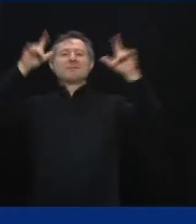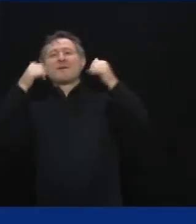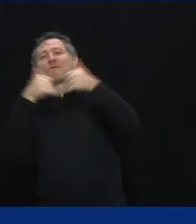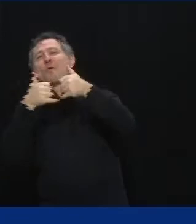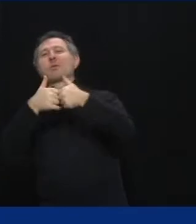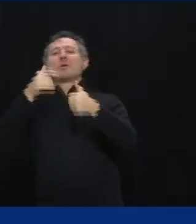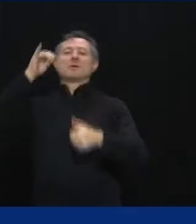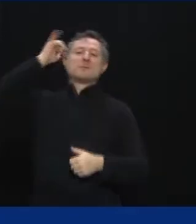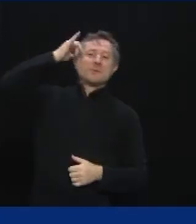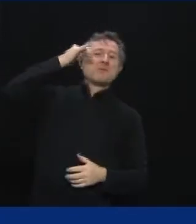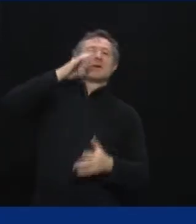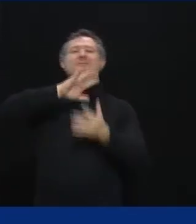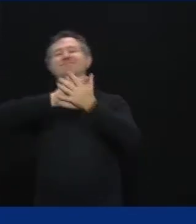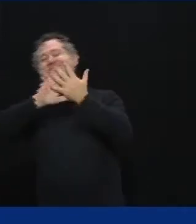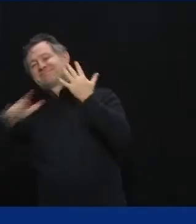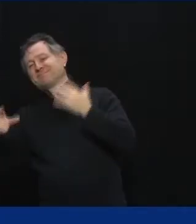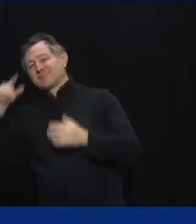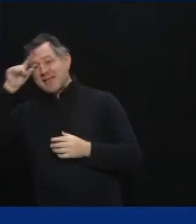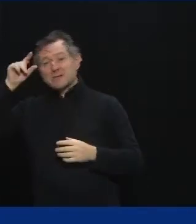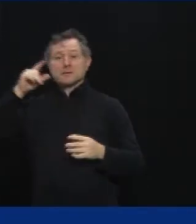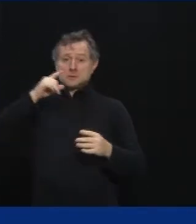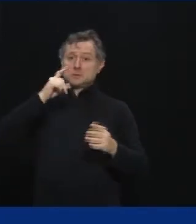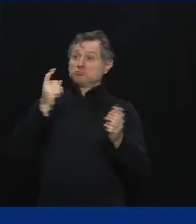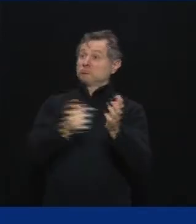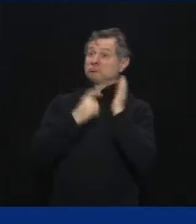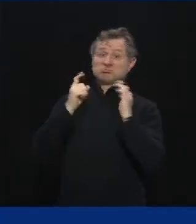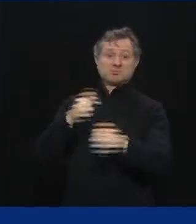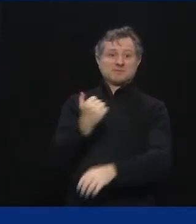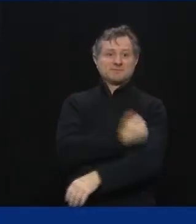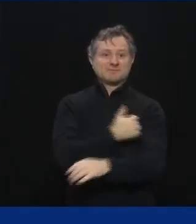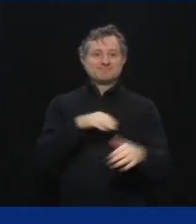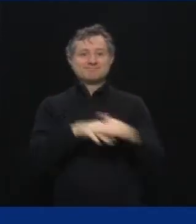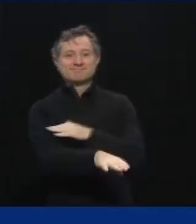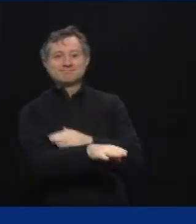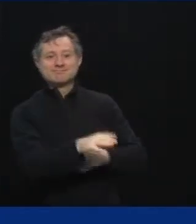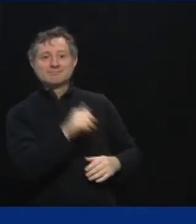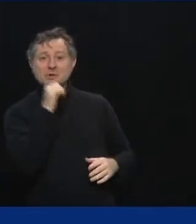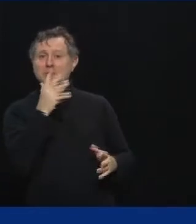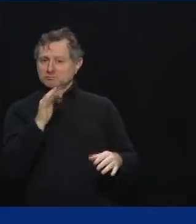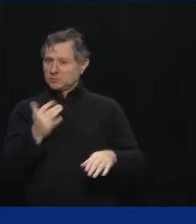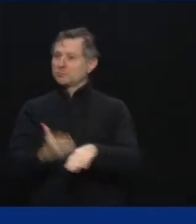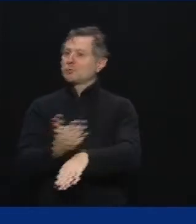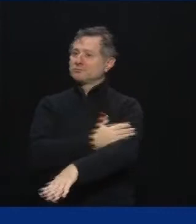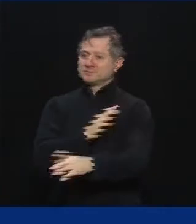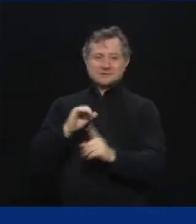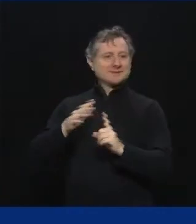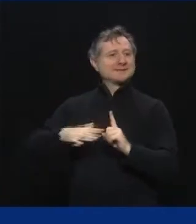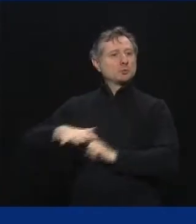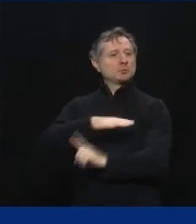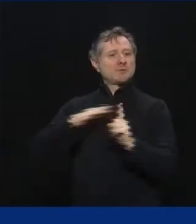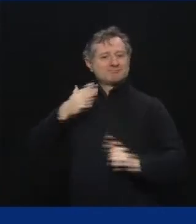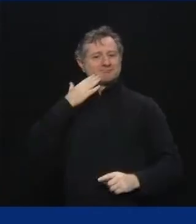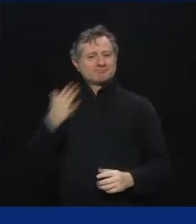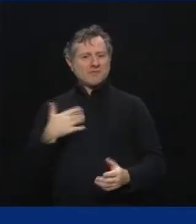BAR TO WATCH A BILLS GAME, PEOPLE WEAR THEIR MASKS WALKING THE STREETS AND PEOPLE ARE BEING REALLY SMART ABOUT IT OR THEY'RE VACCINATED.